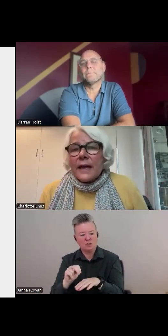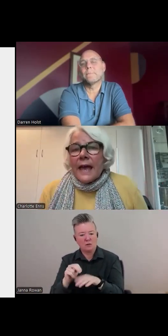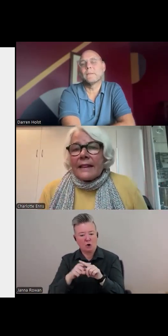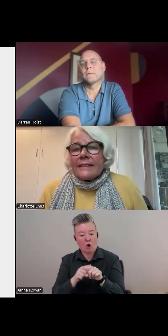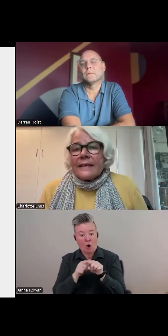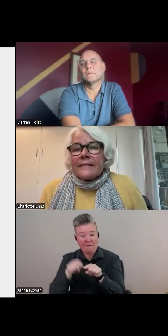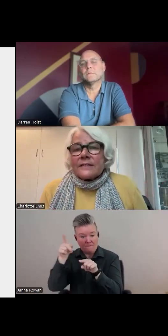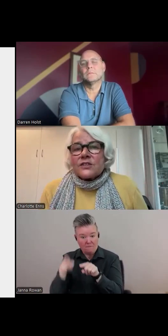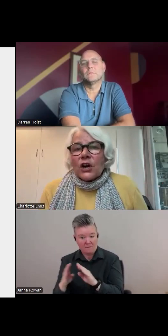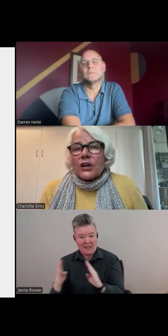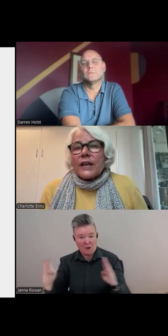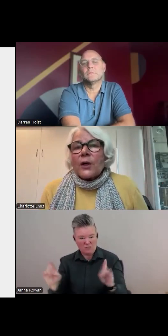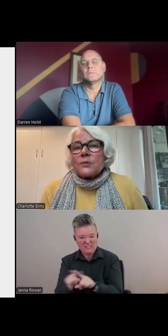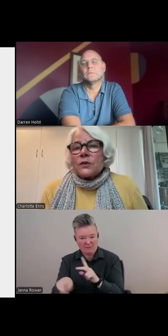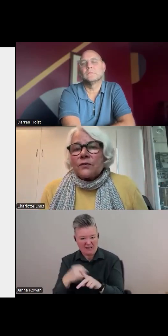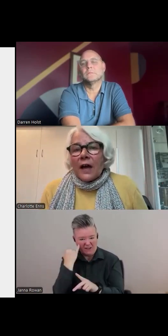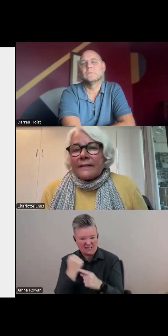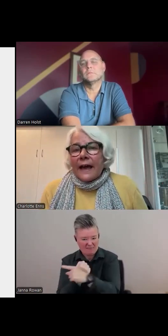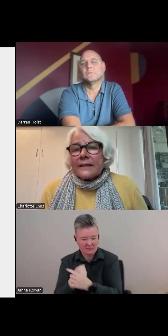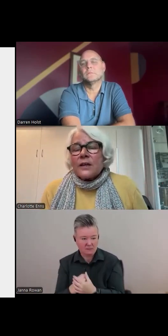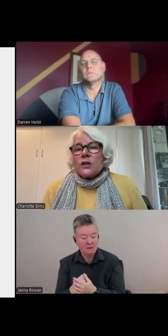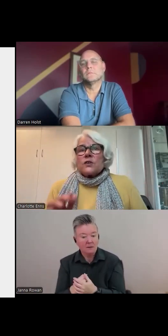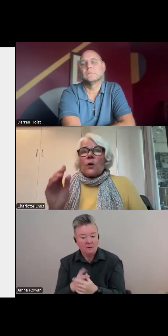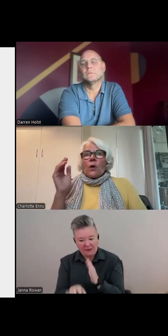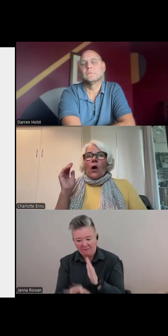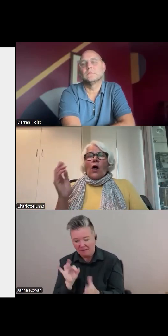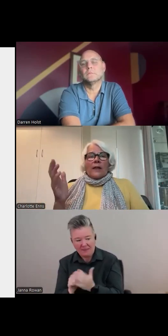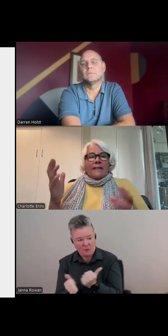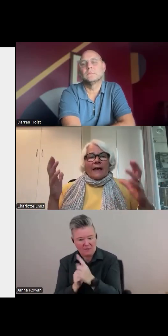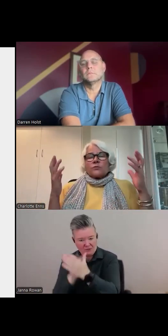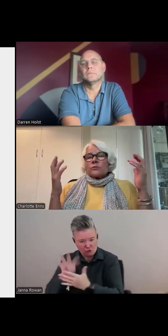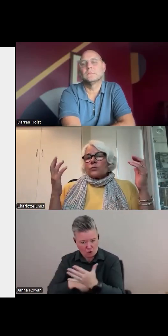moves out from there. And this chart helps you find that.